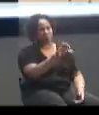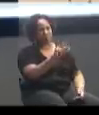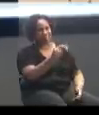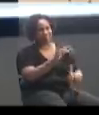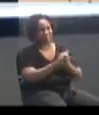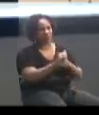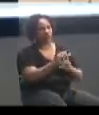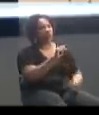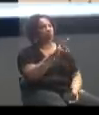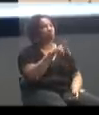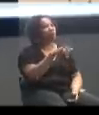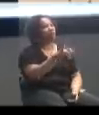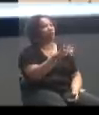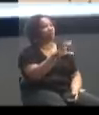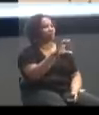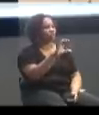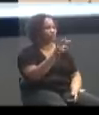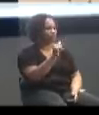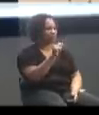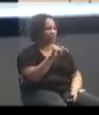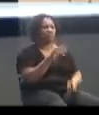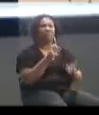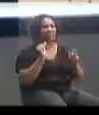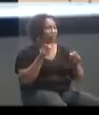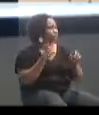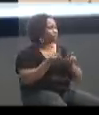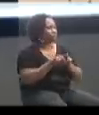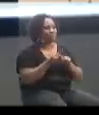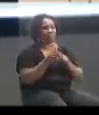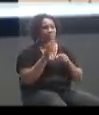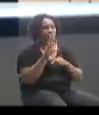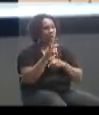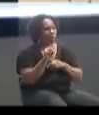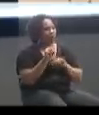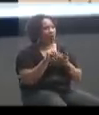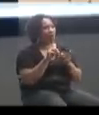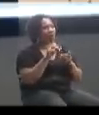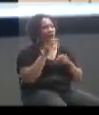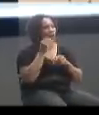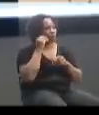BY LEVERAGING A 90 BILLION SUPPLY CHAIN. WE CAN DO WHAT WALMART AND HOME DEPOT HAVE DONE TO DRIVE